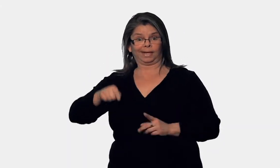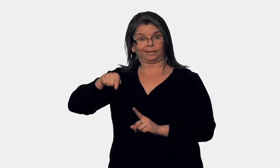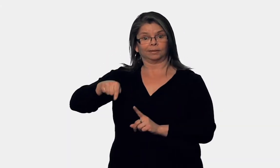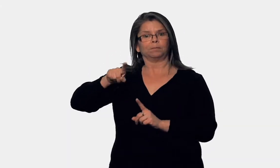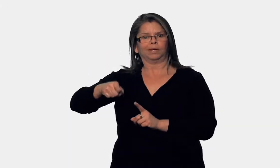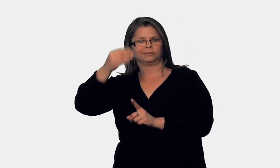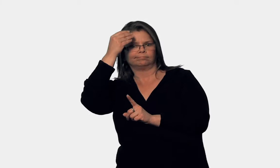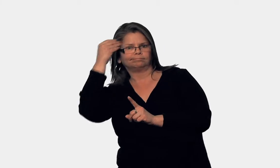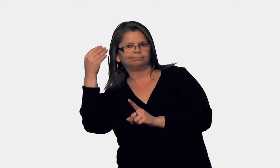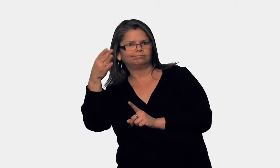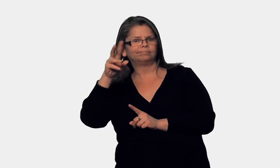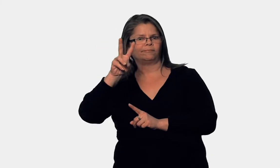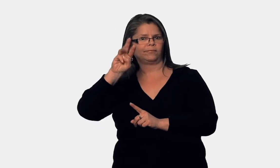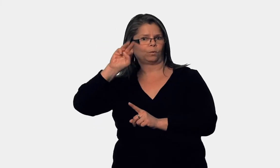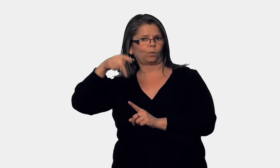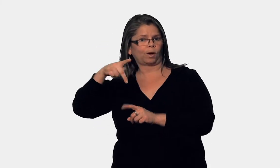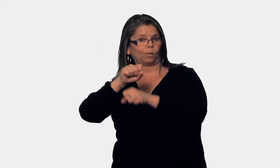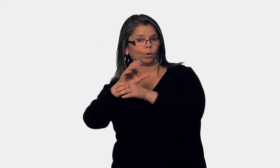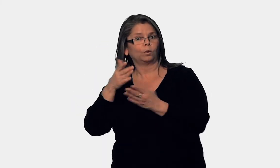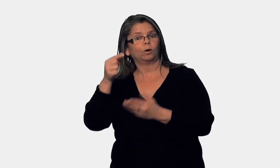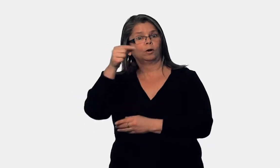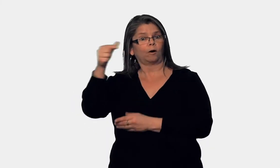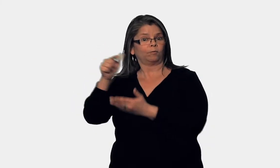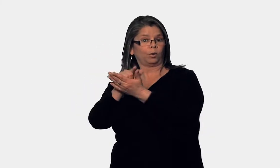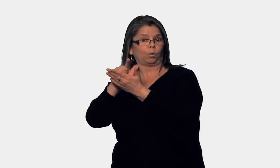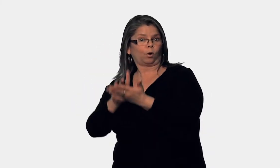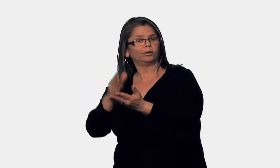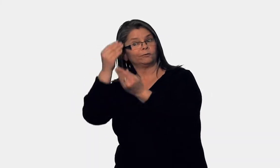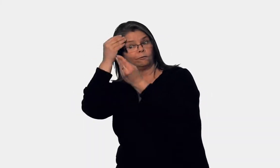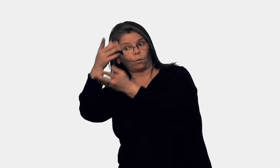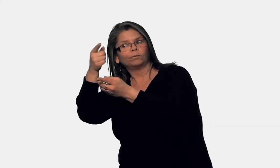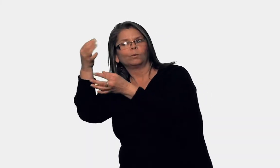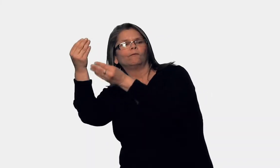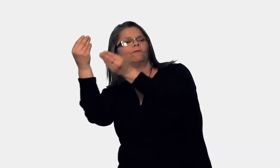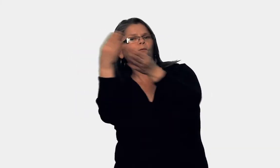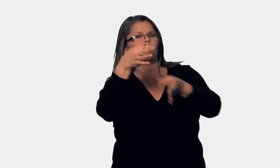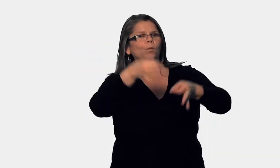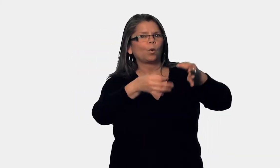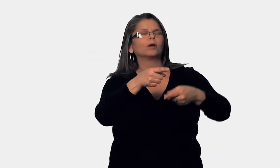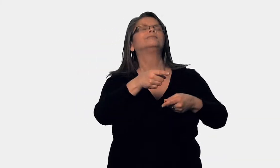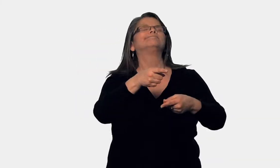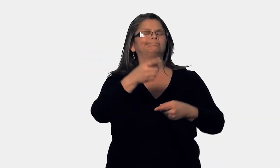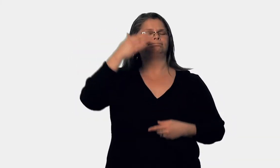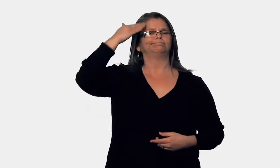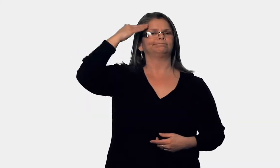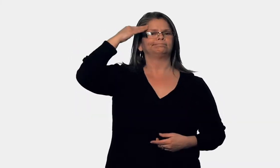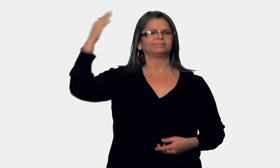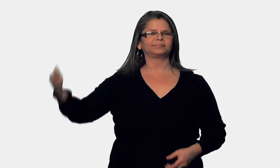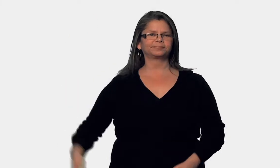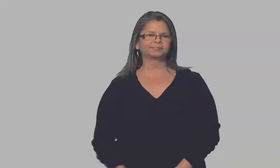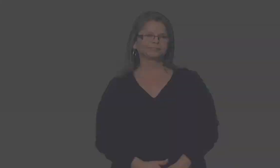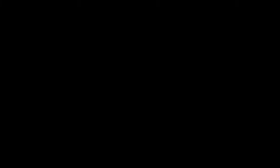the complainant should tell the Victim/Witness Assistance Worker, or the Crown Counsel, so that the Court is aware.